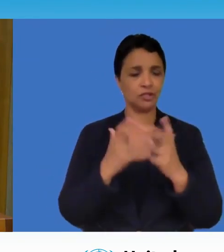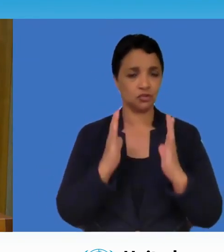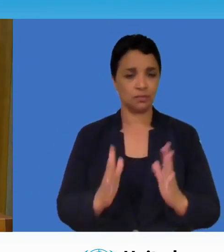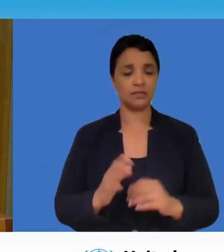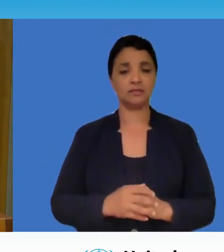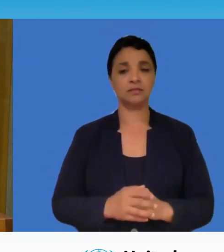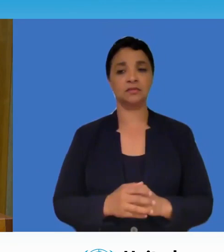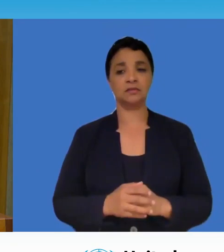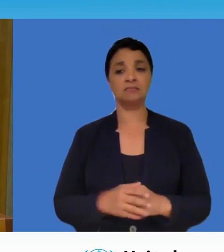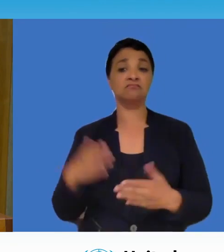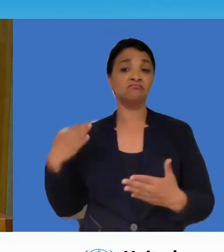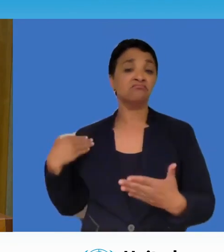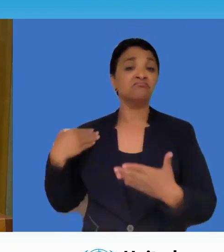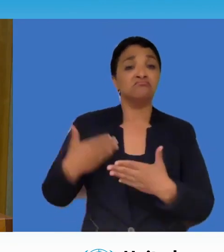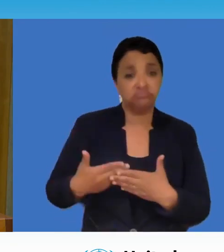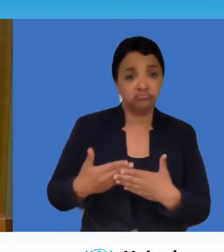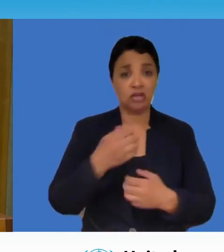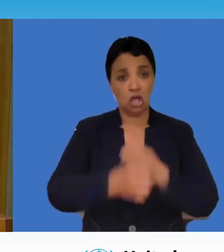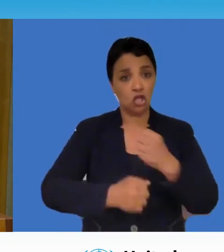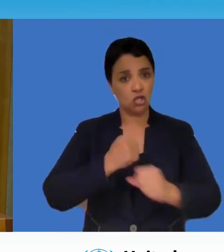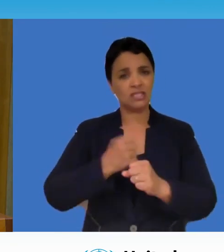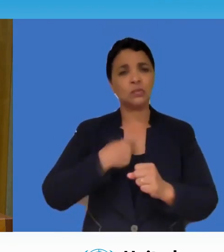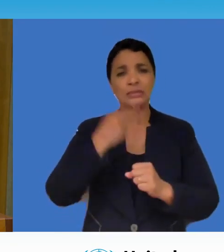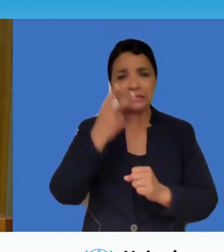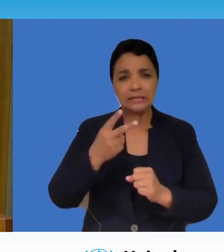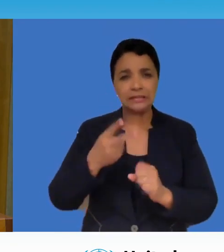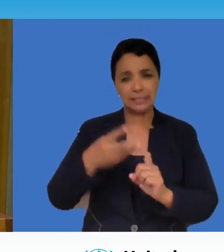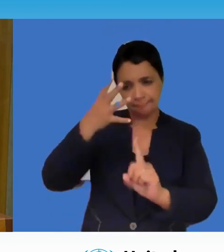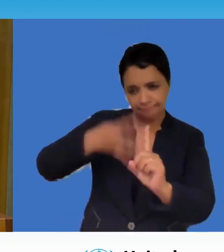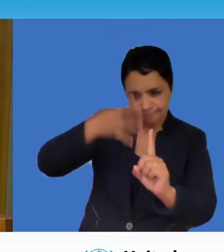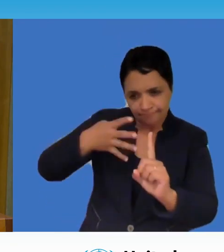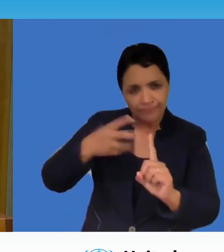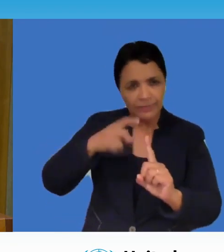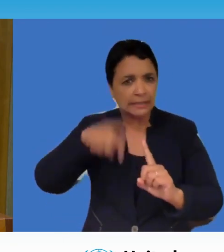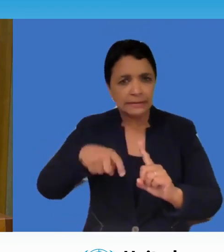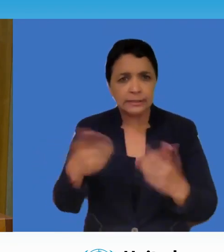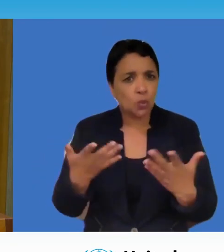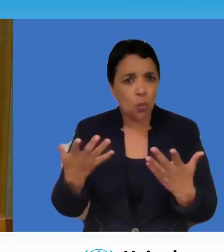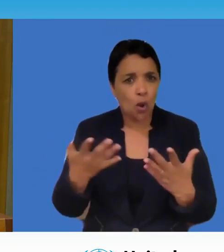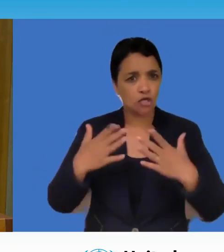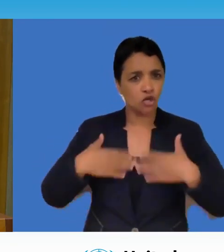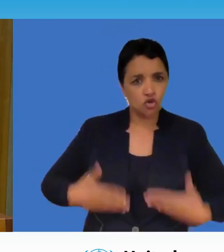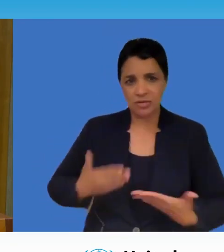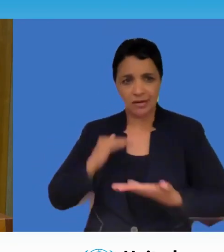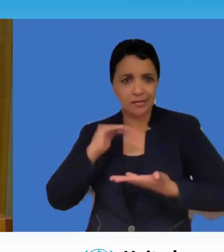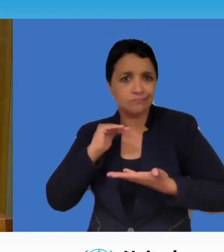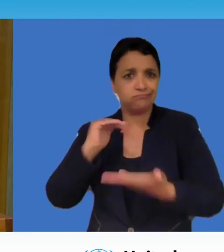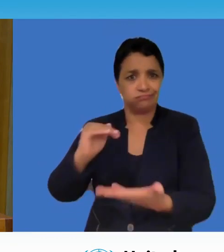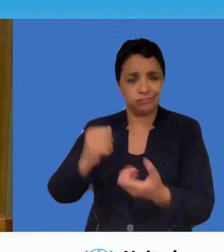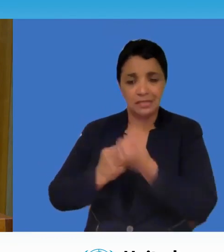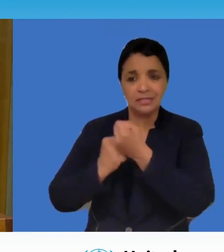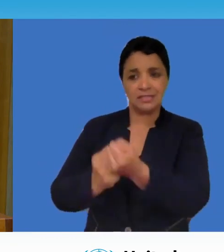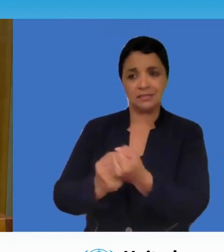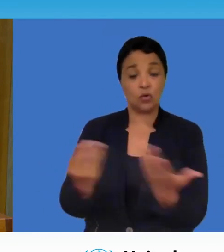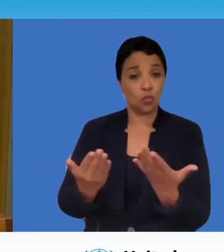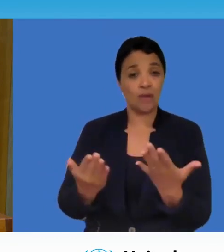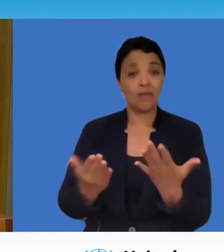we've focused on ensuring that humanitarian needs assessments response plans and funds prioritize